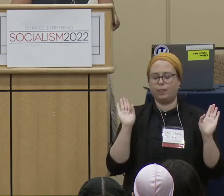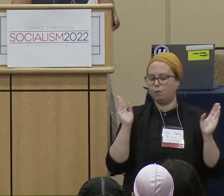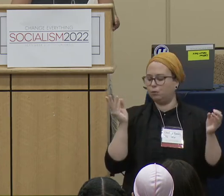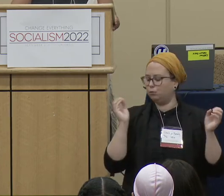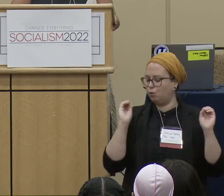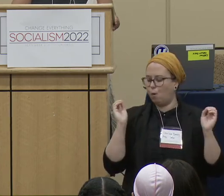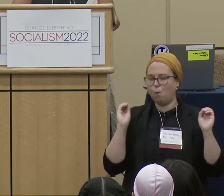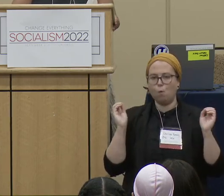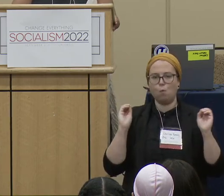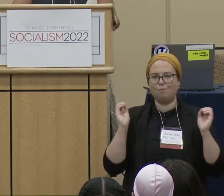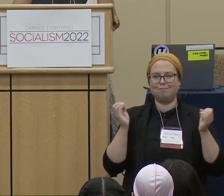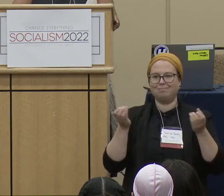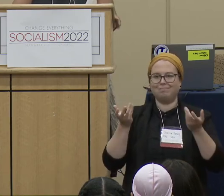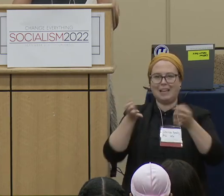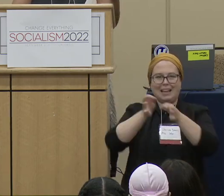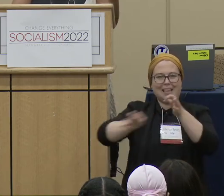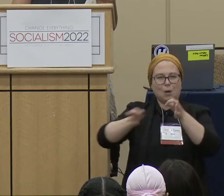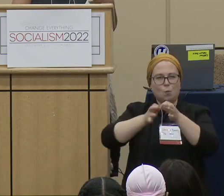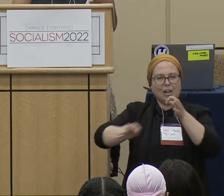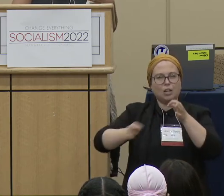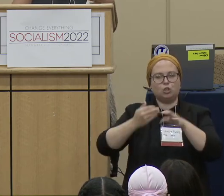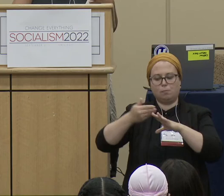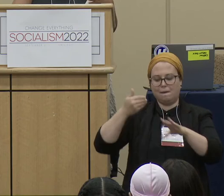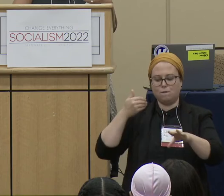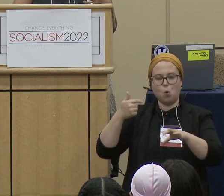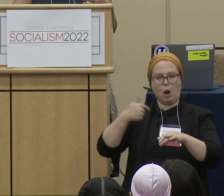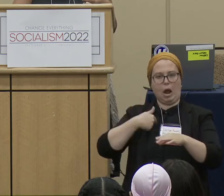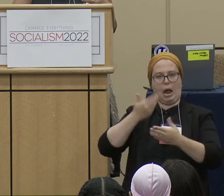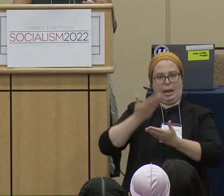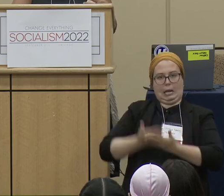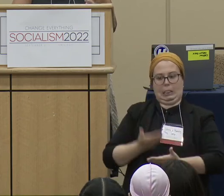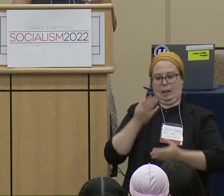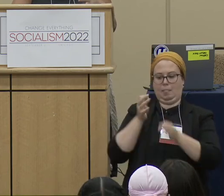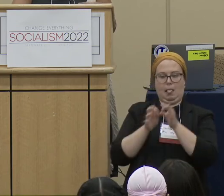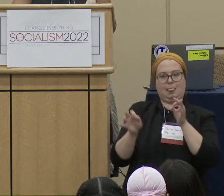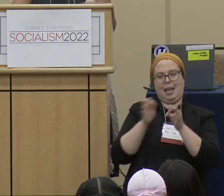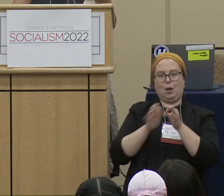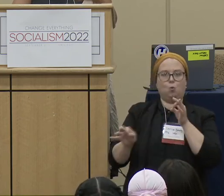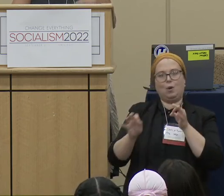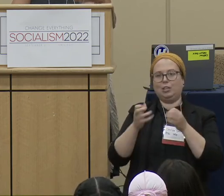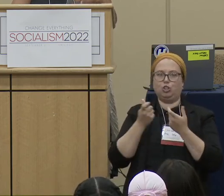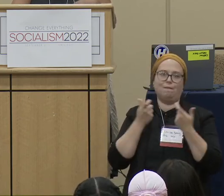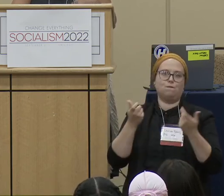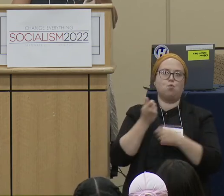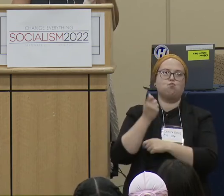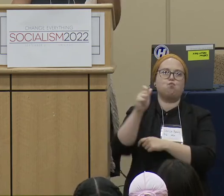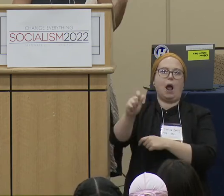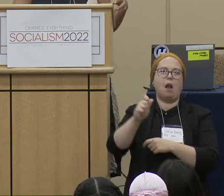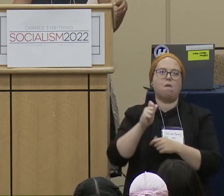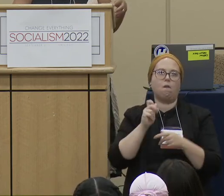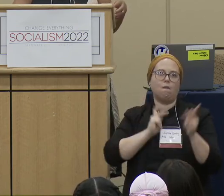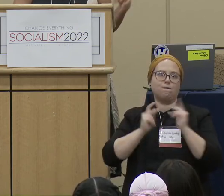in the air. There was no language before I